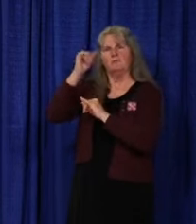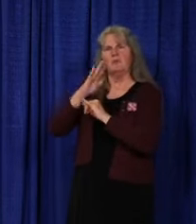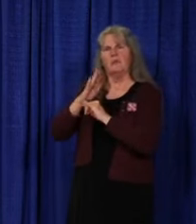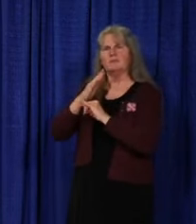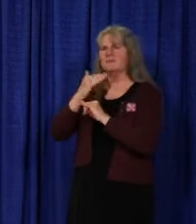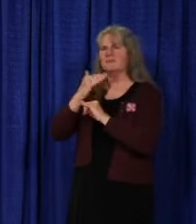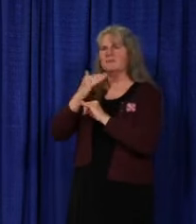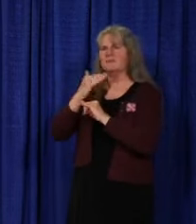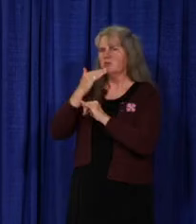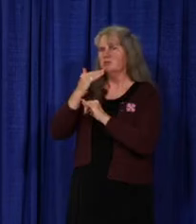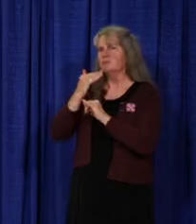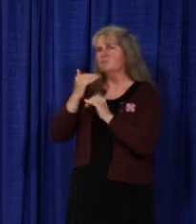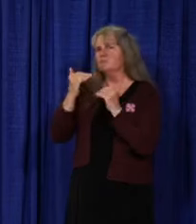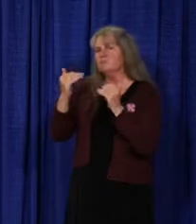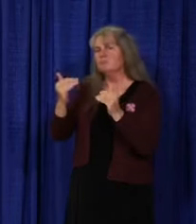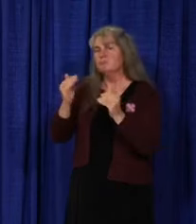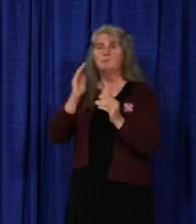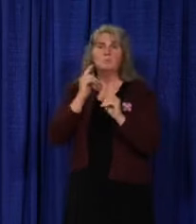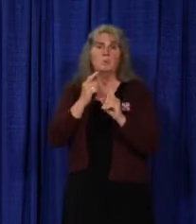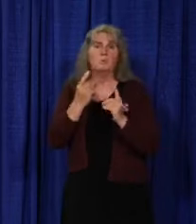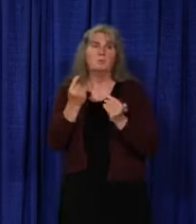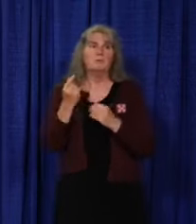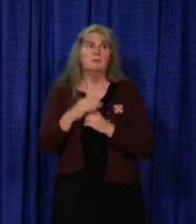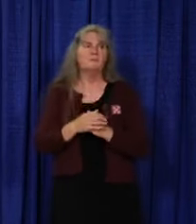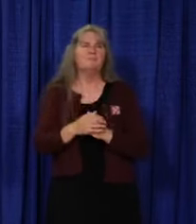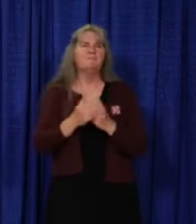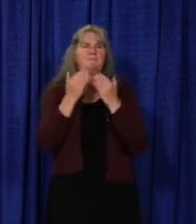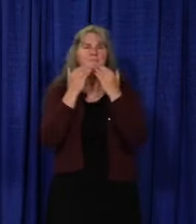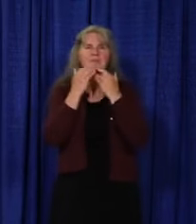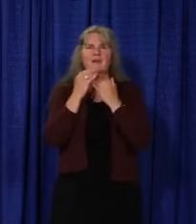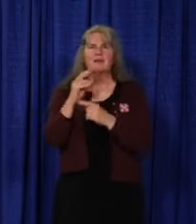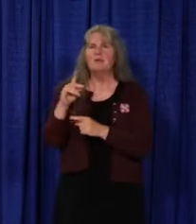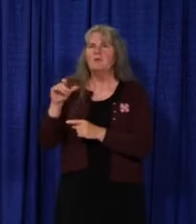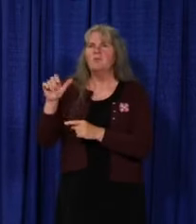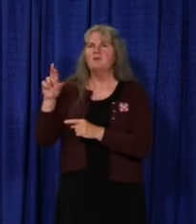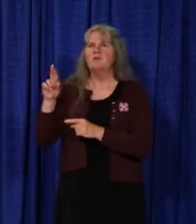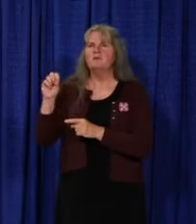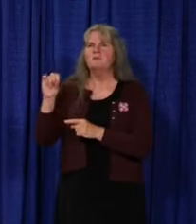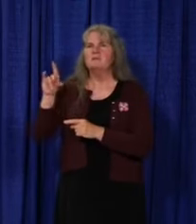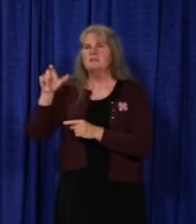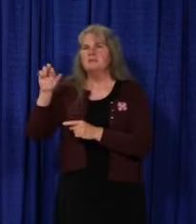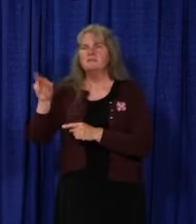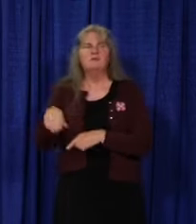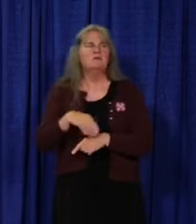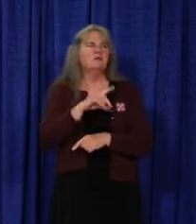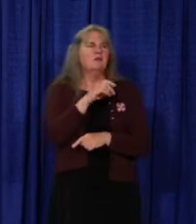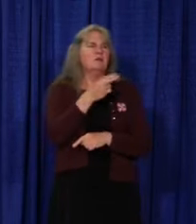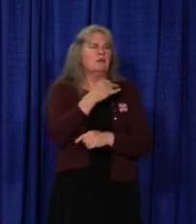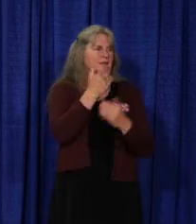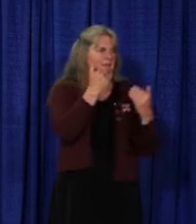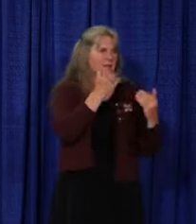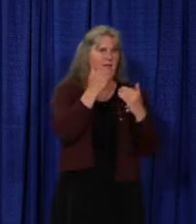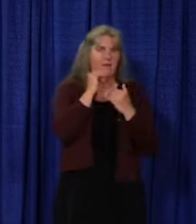Pat: Thank you. I would like to thank Dr Hanley and Premier Silver. Thank you everyone for your time today. Our next COVID-19 update is